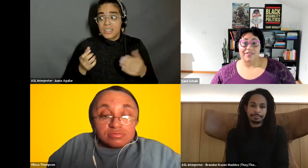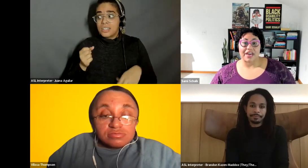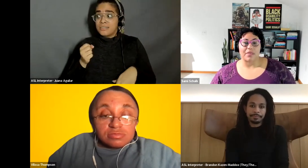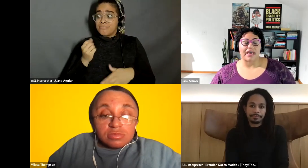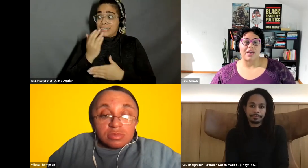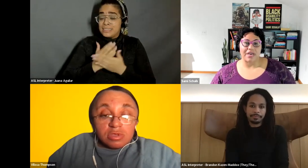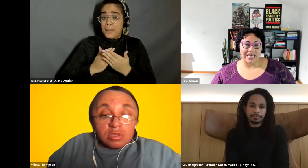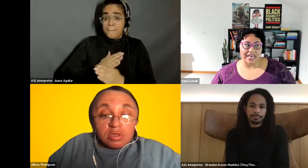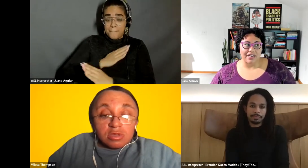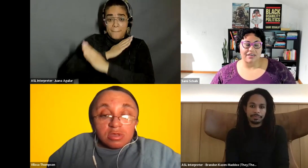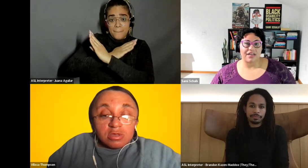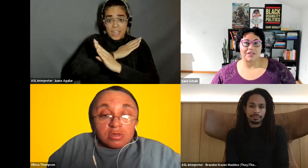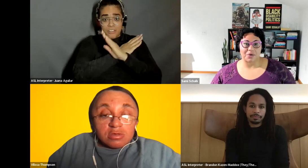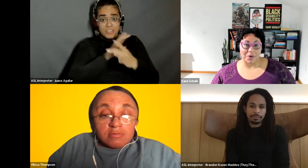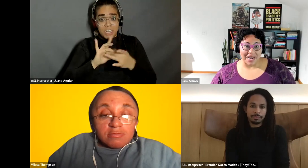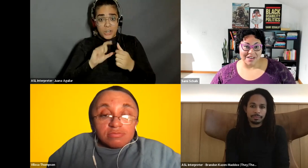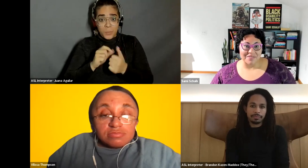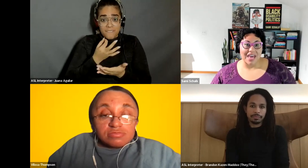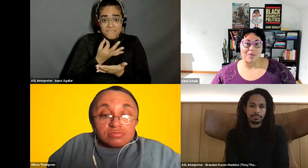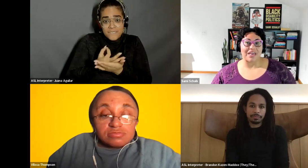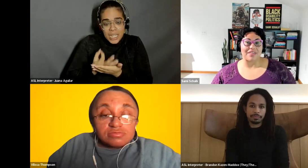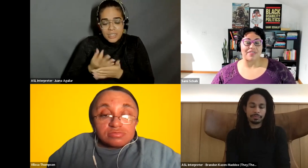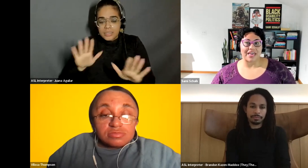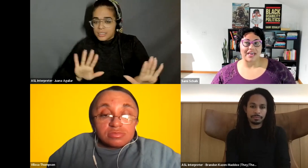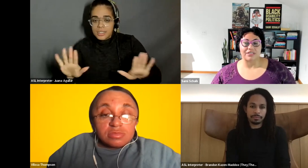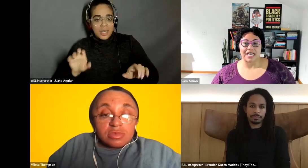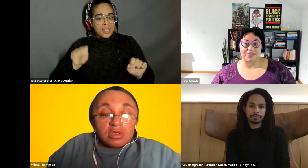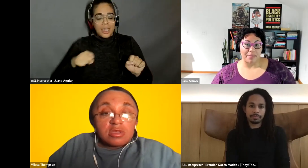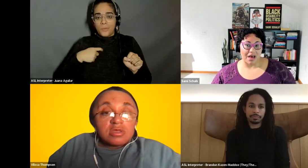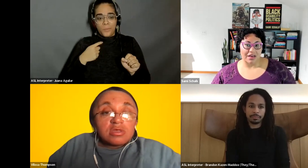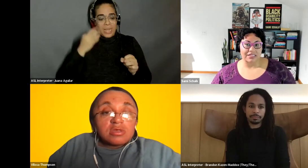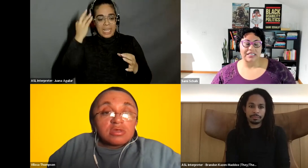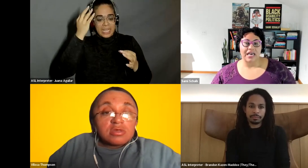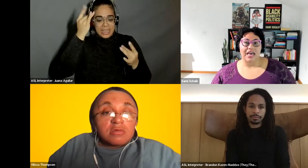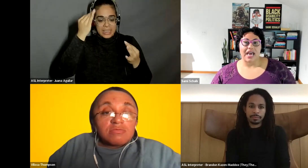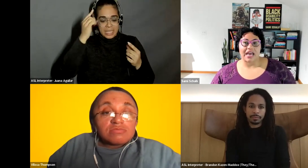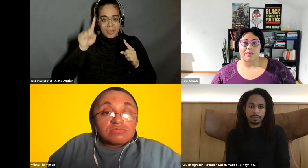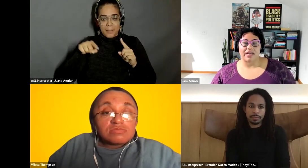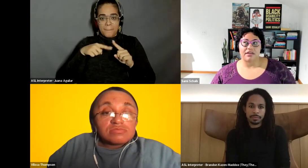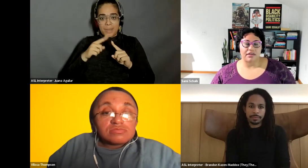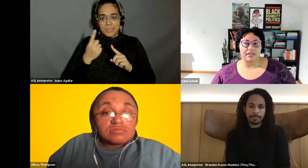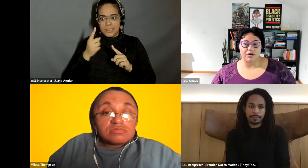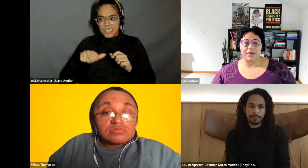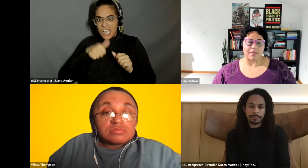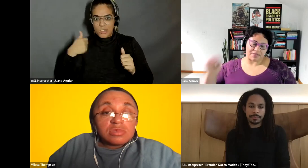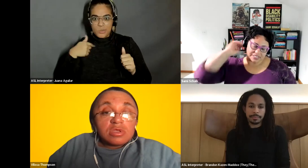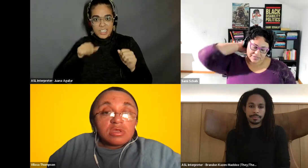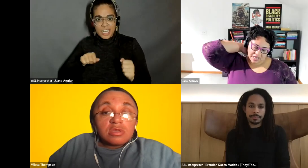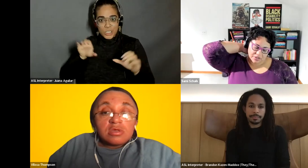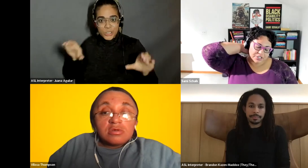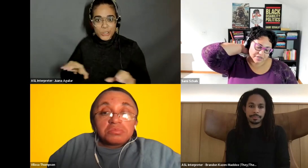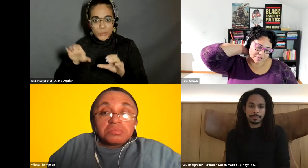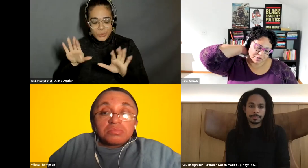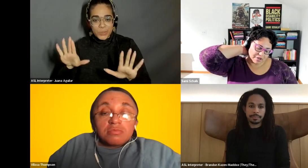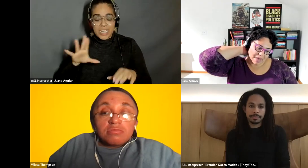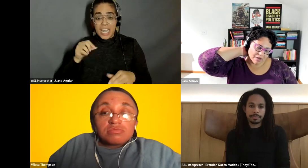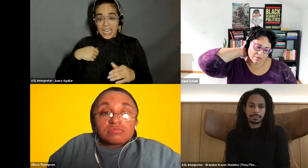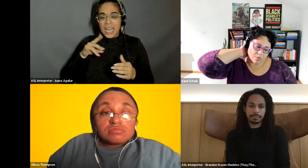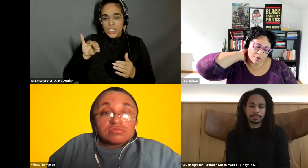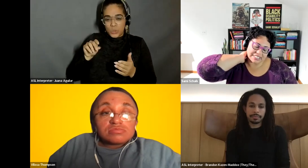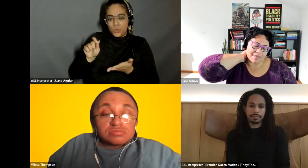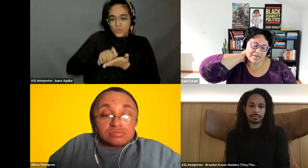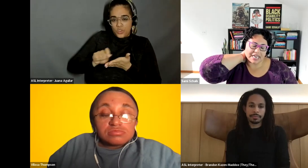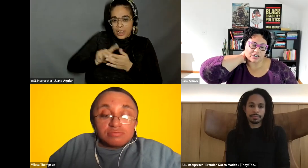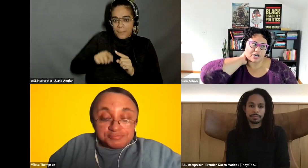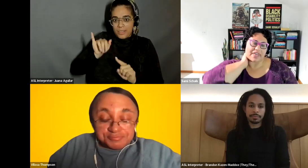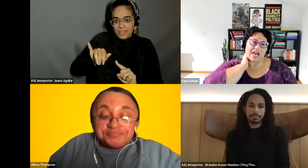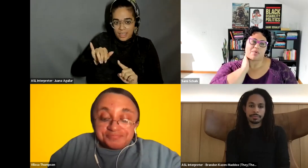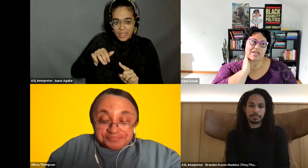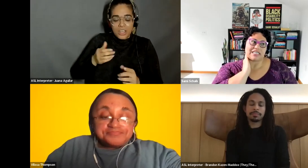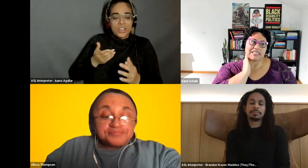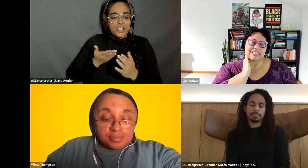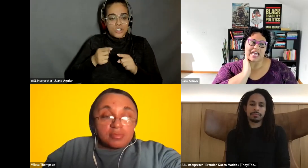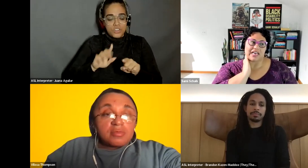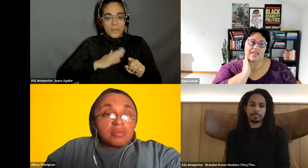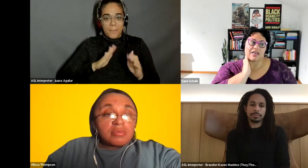Sami Schalk: Then I'm like, Can we get a little creative? Can we think, outside the box, and I write a little bit about this in the conclusion of the book about what was happening here during the uprisings. But